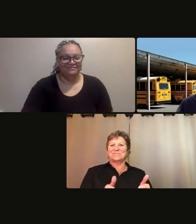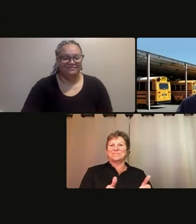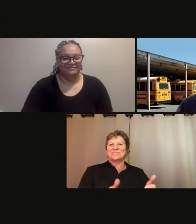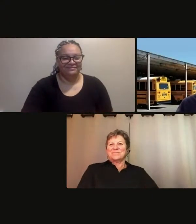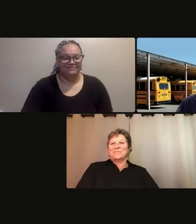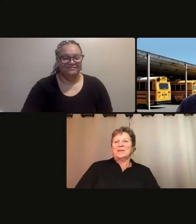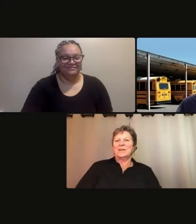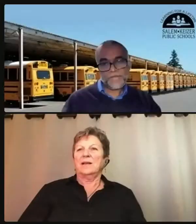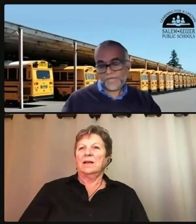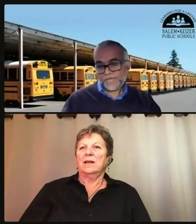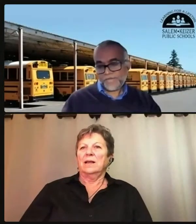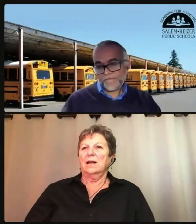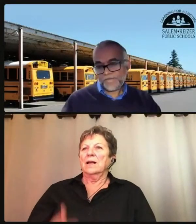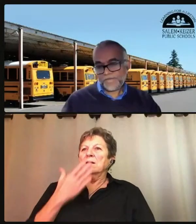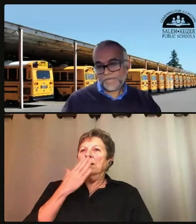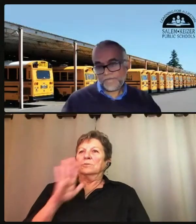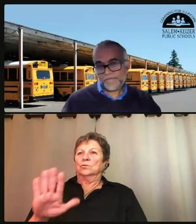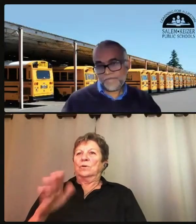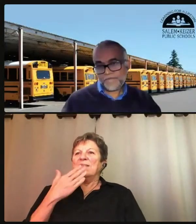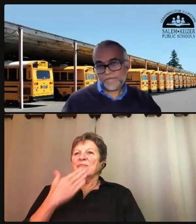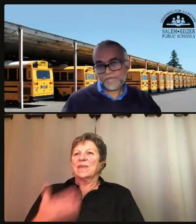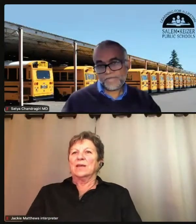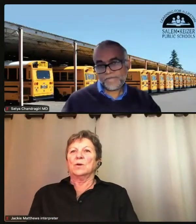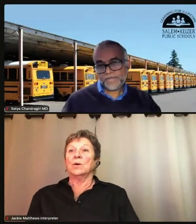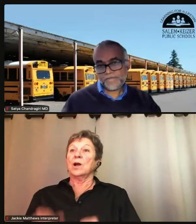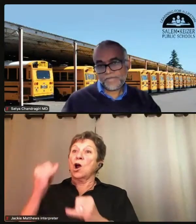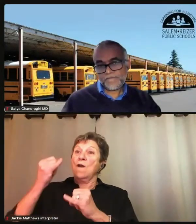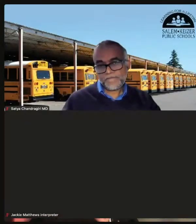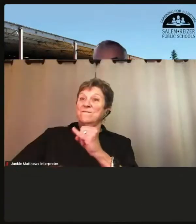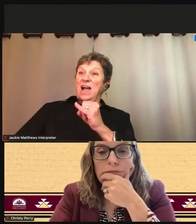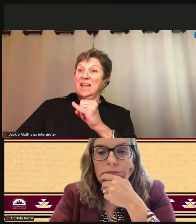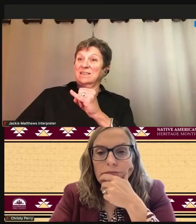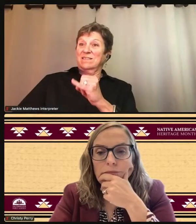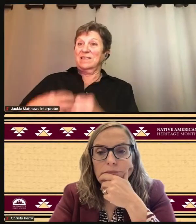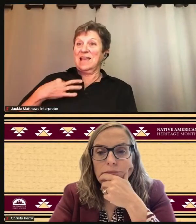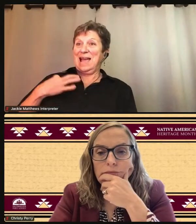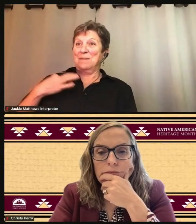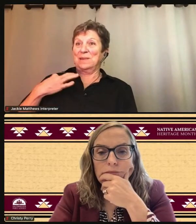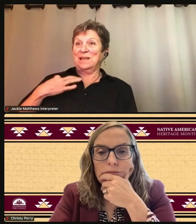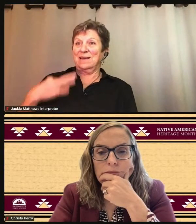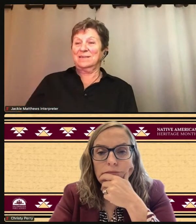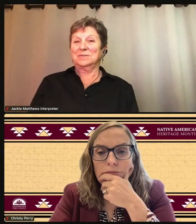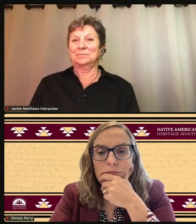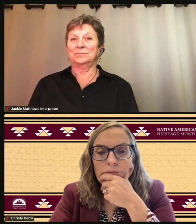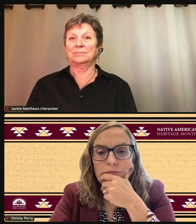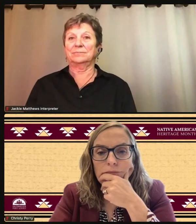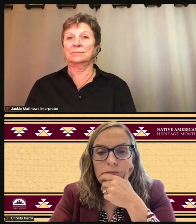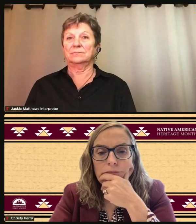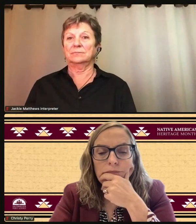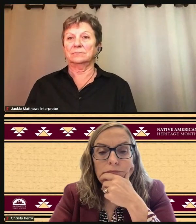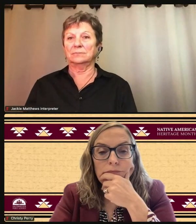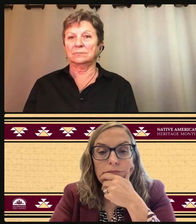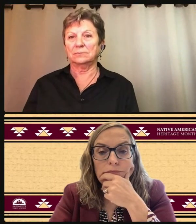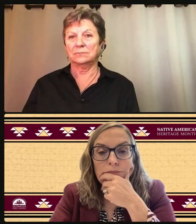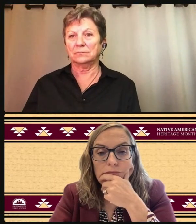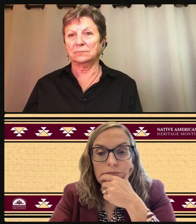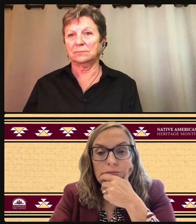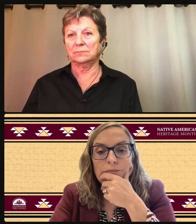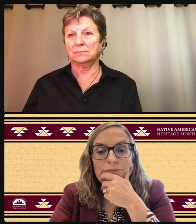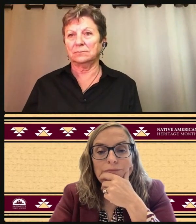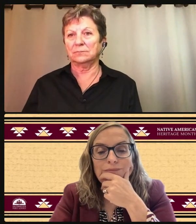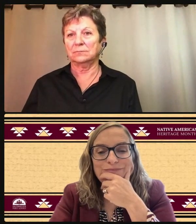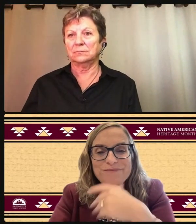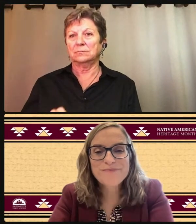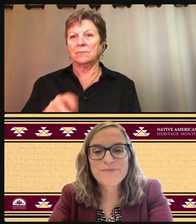TODAY.GREAT.